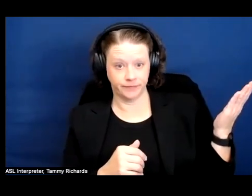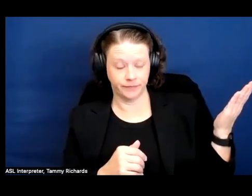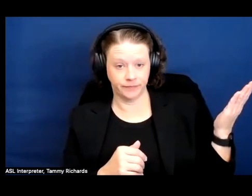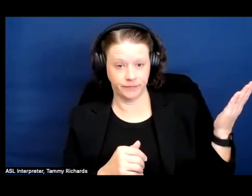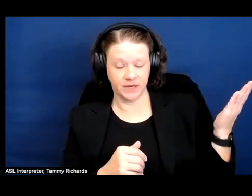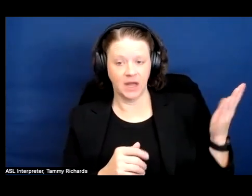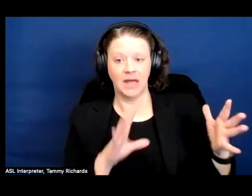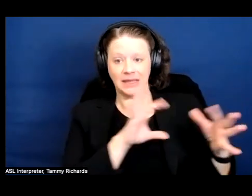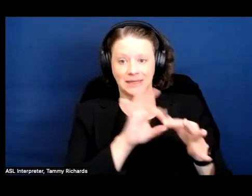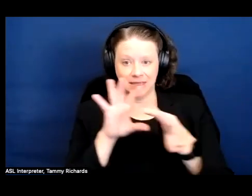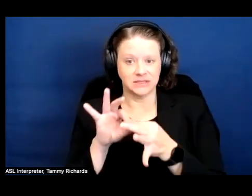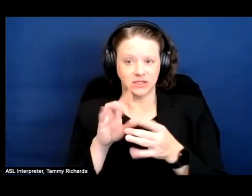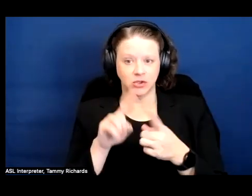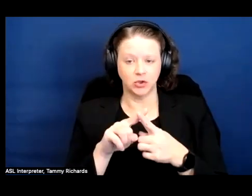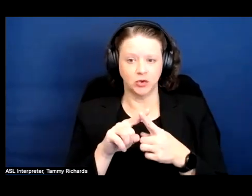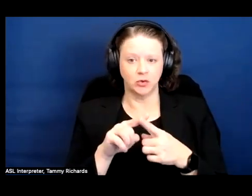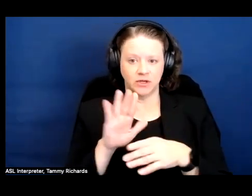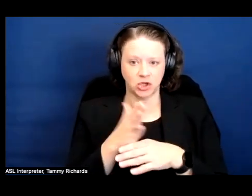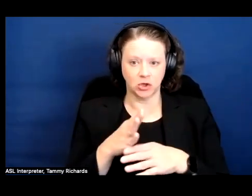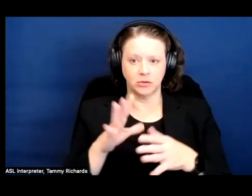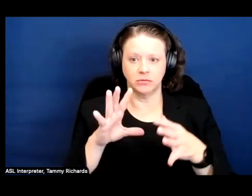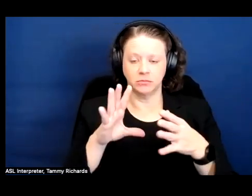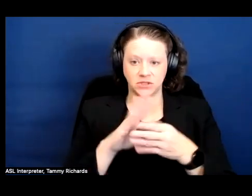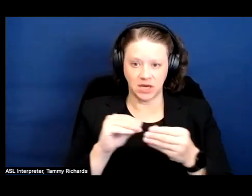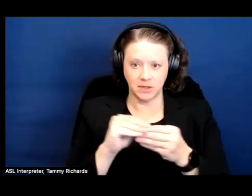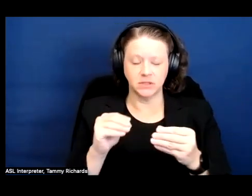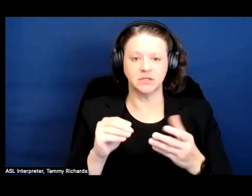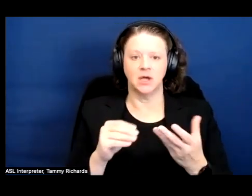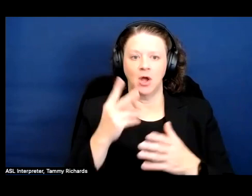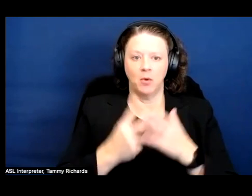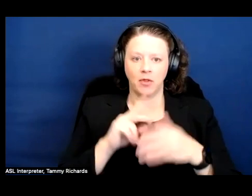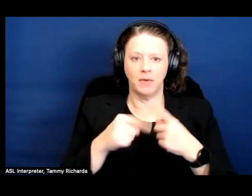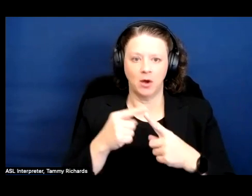assistance animals should be allowed in all public areas, including the laundry rooms.